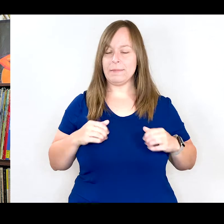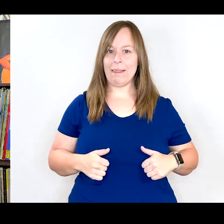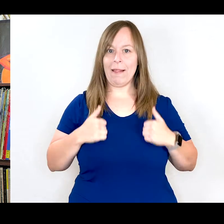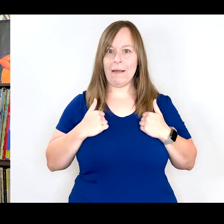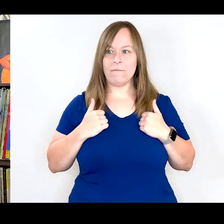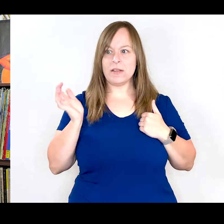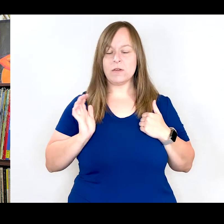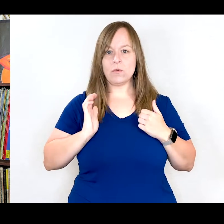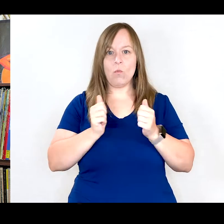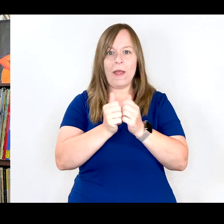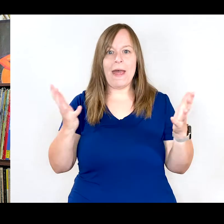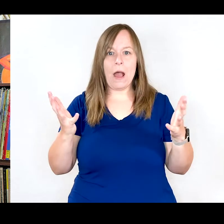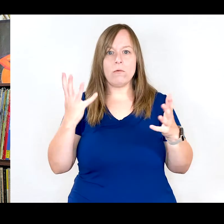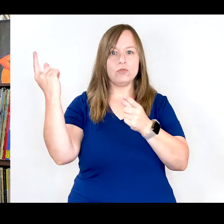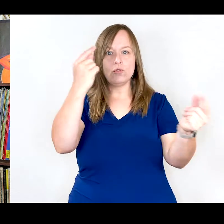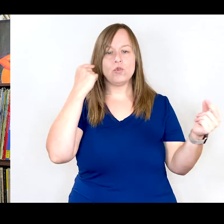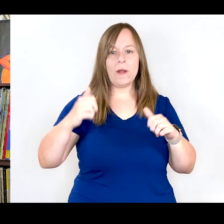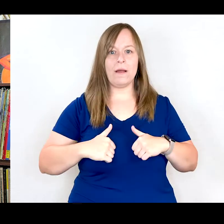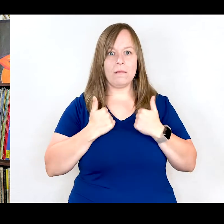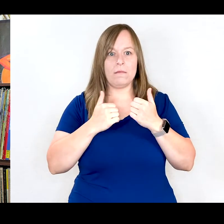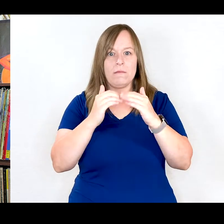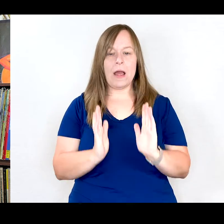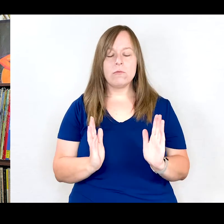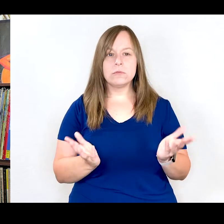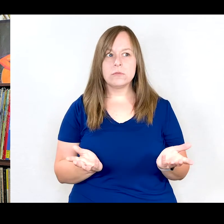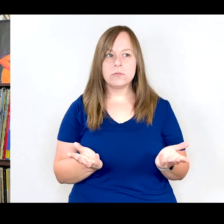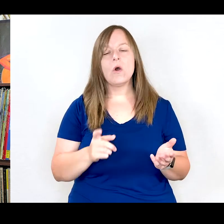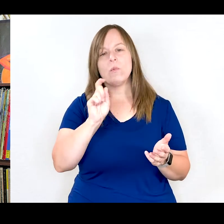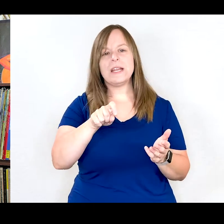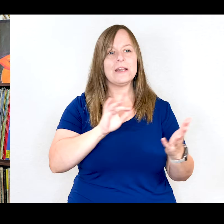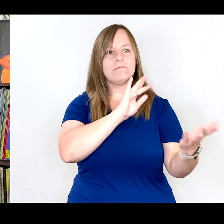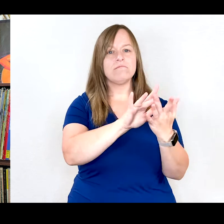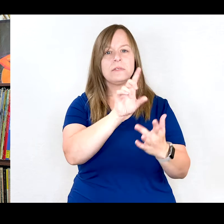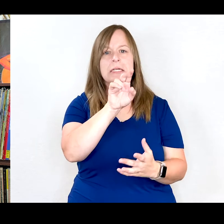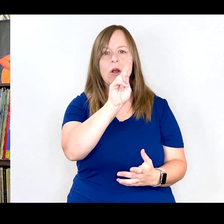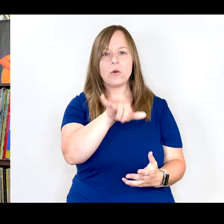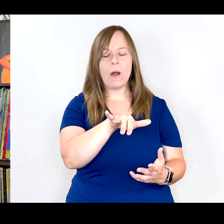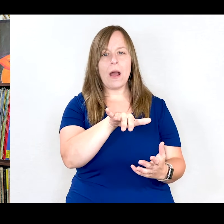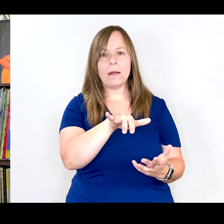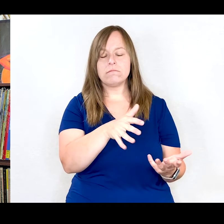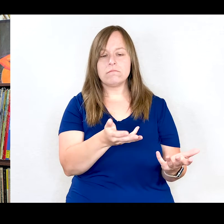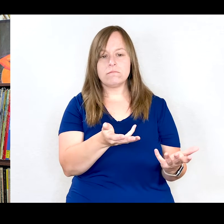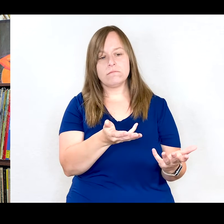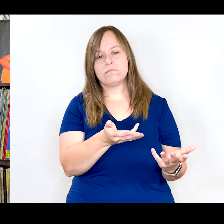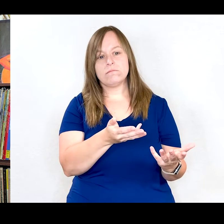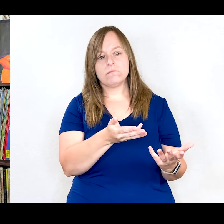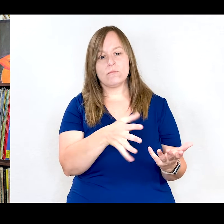to agree to live as I was without getting out of the house. So we needed to turn to Disability Rights of New York